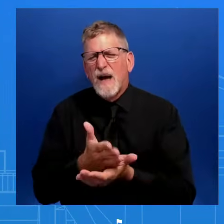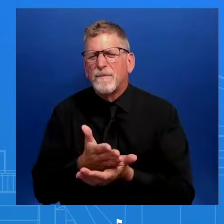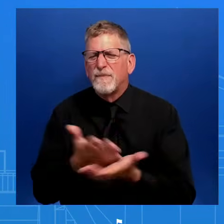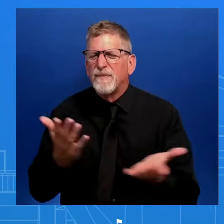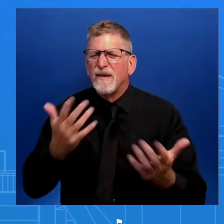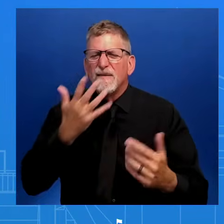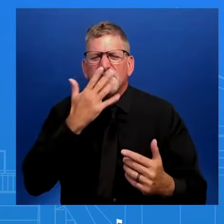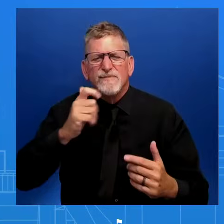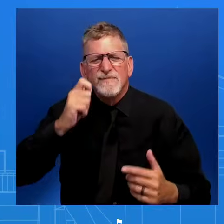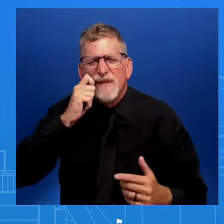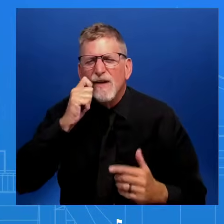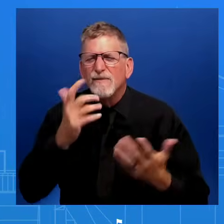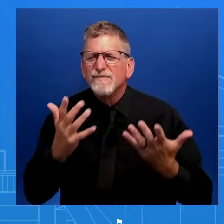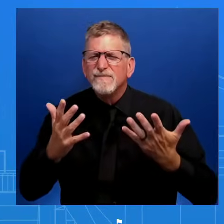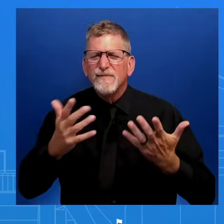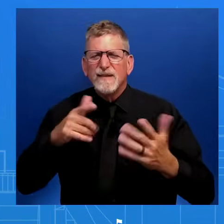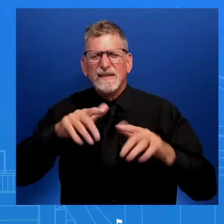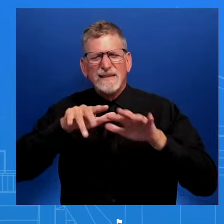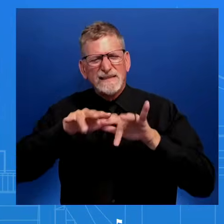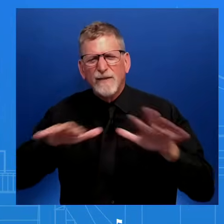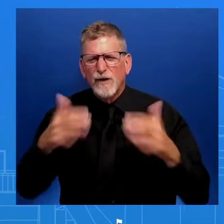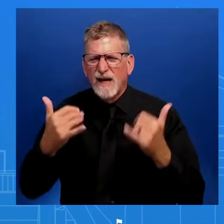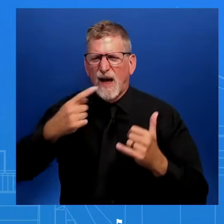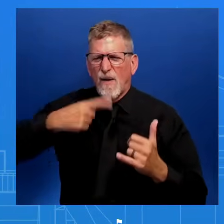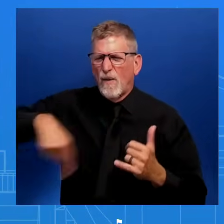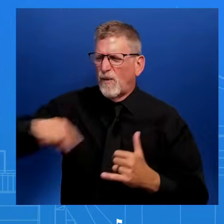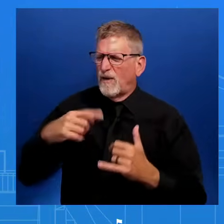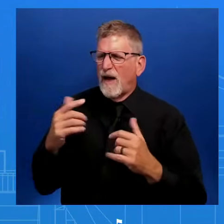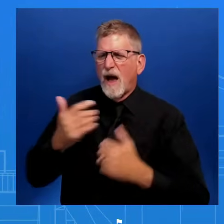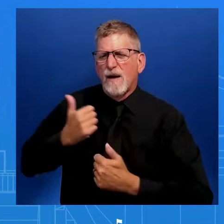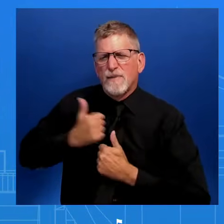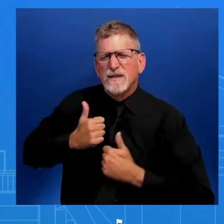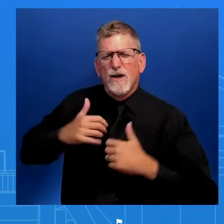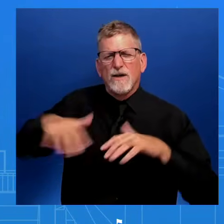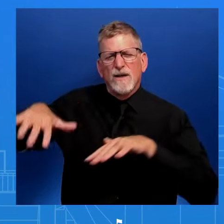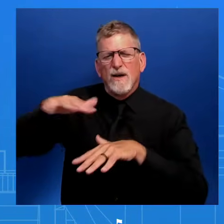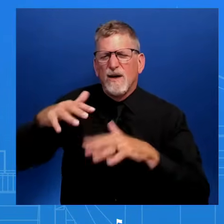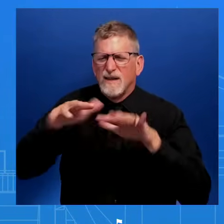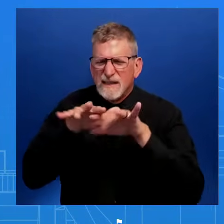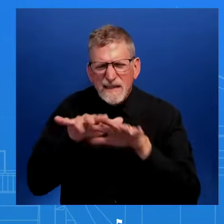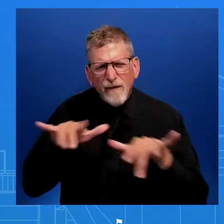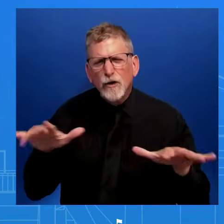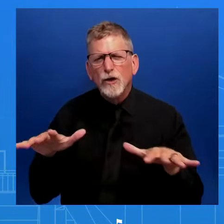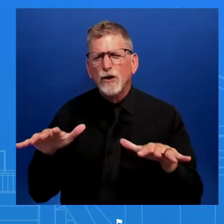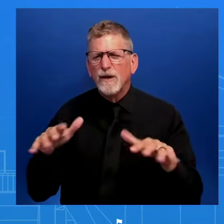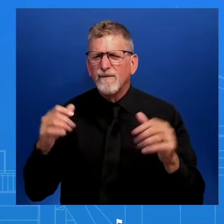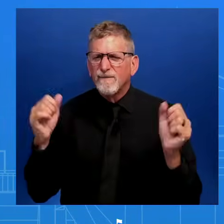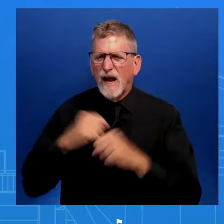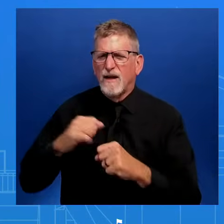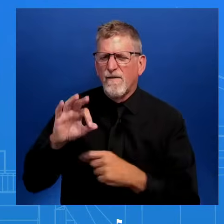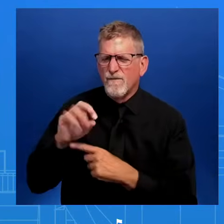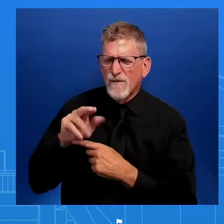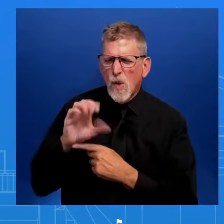So, my question: The House Judiciary Chairman, Jim Jordan, tweeted out a series of internal Facebook emails today showing the influence of the White House